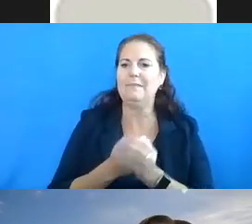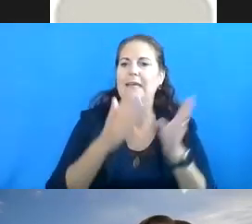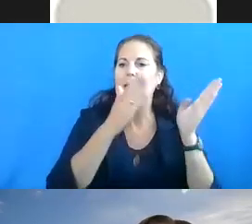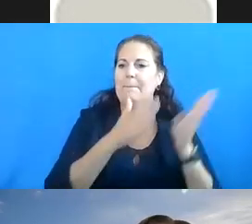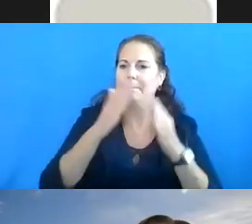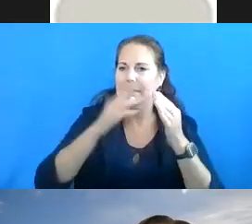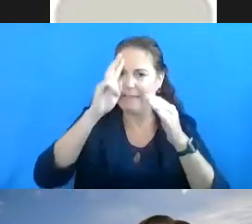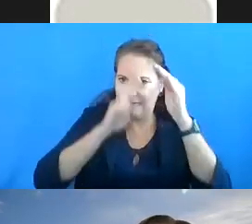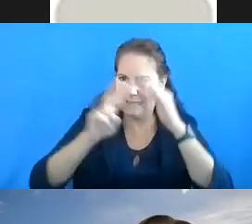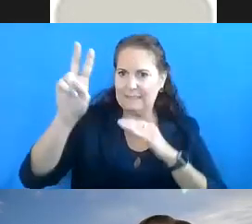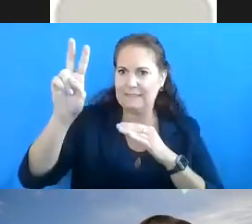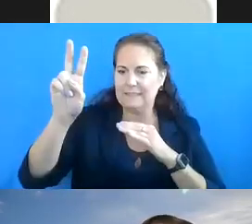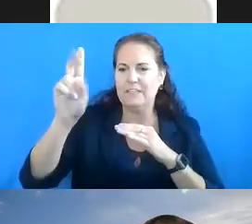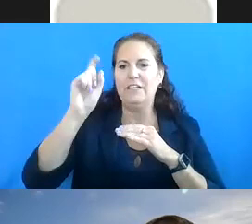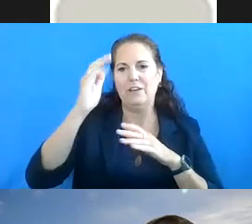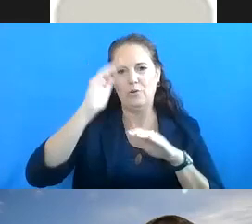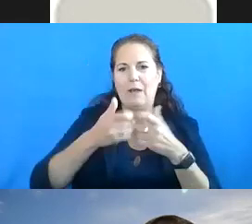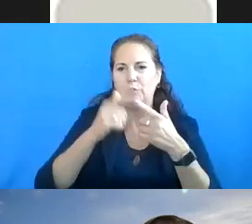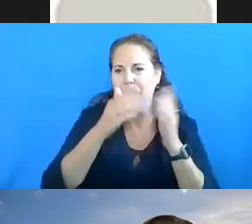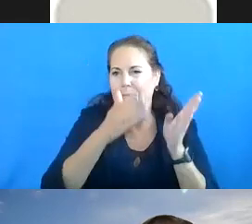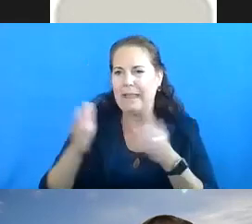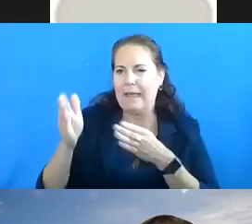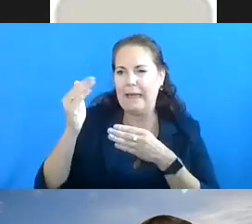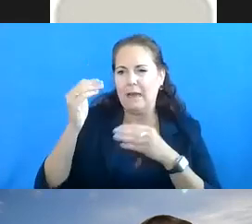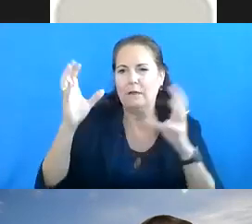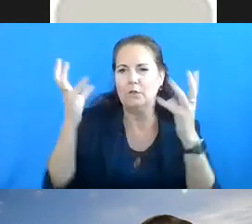You need to know how to plan, know how to put together a work plan.